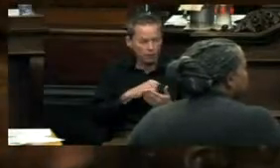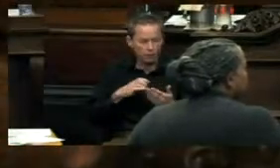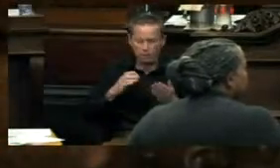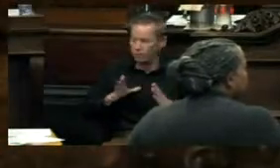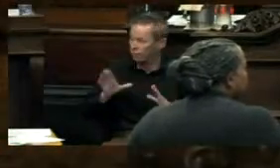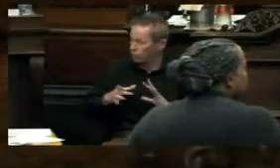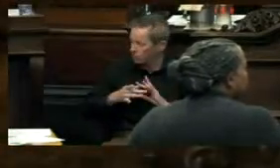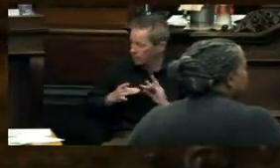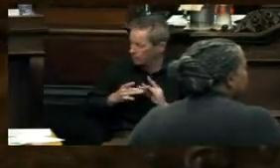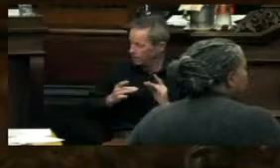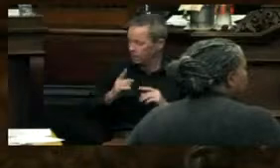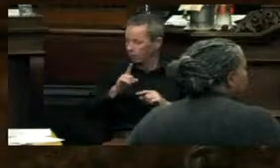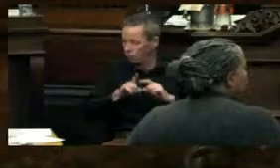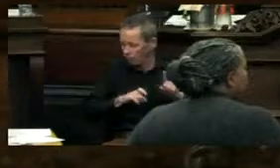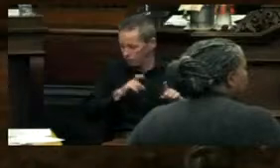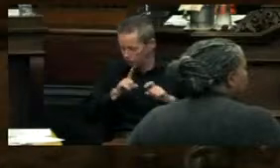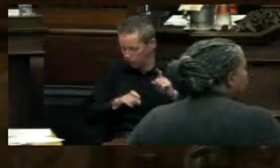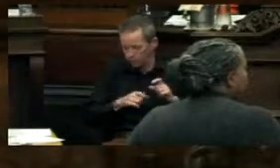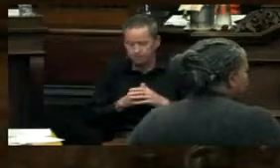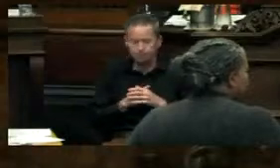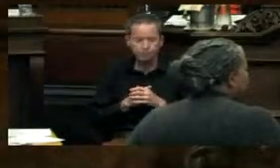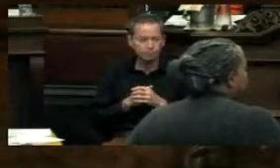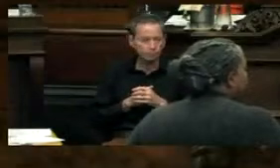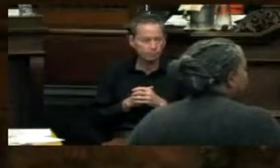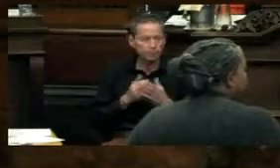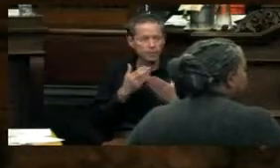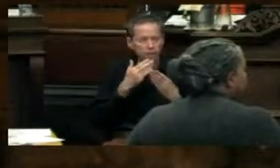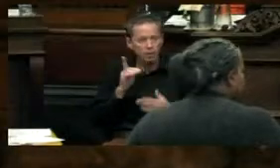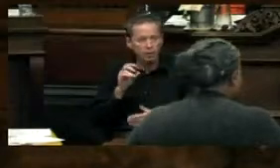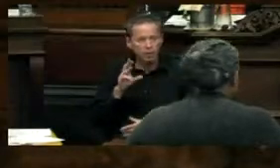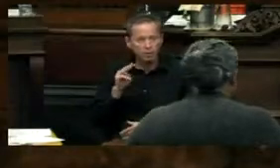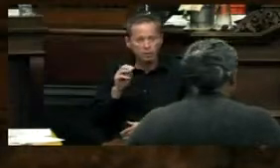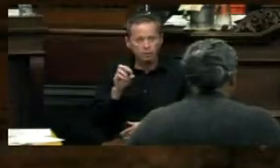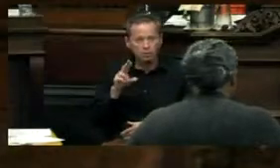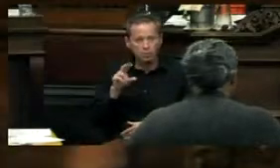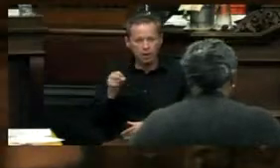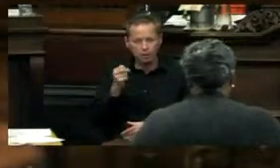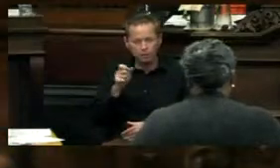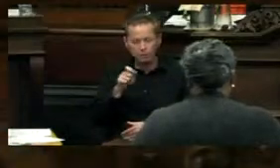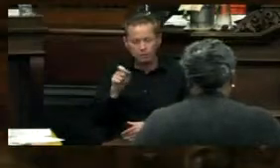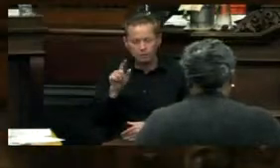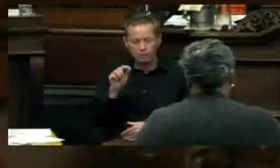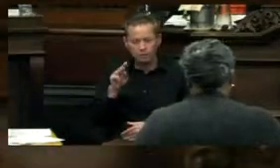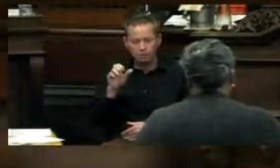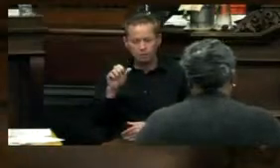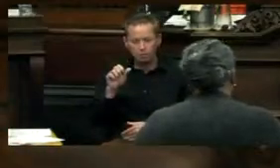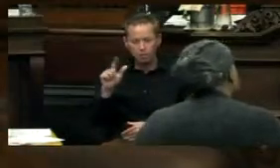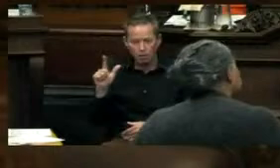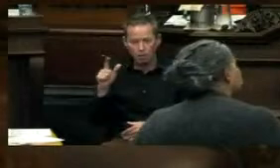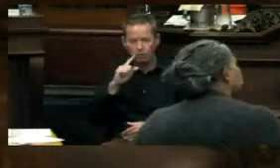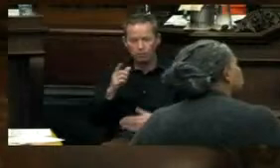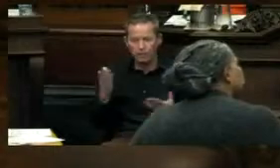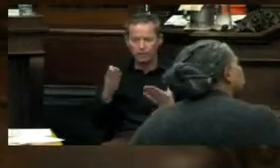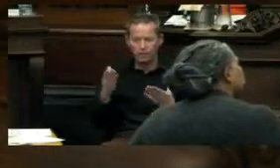for the apology to I appreciate that and thank all of you council members for your statements and comments and